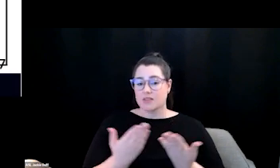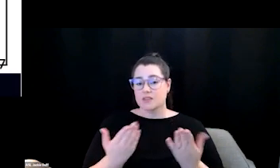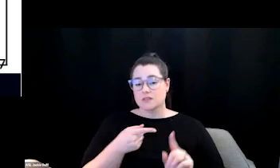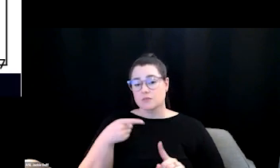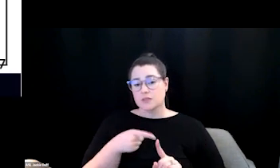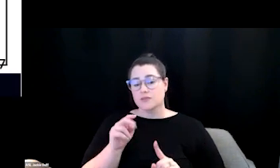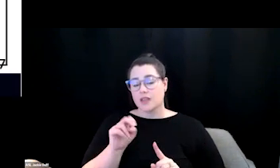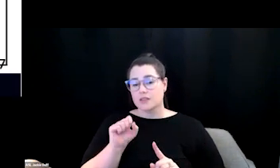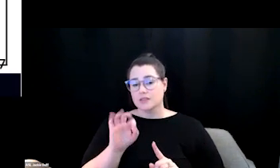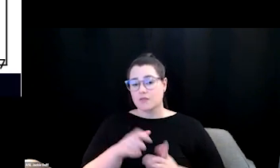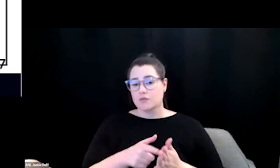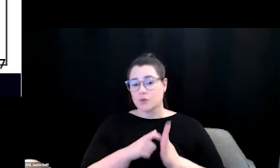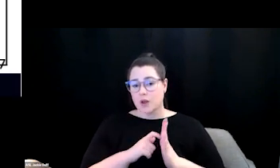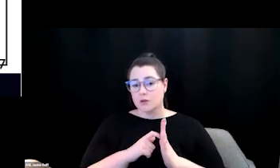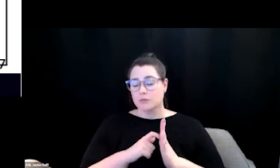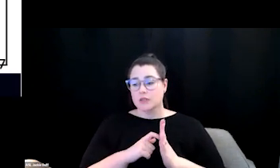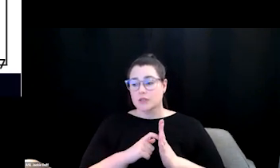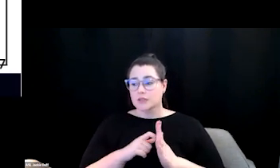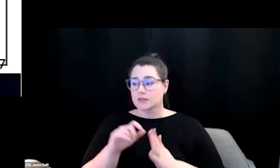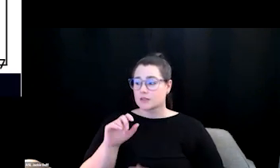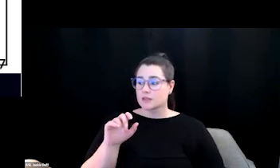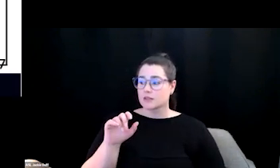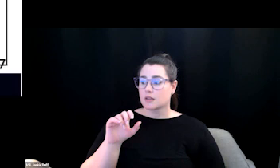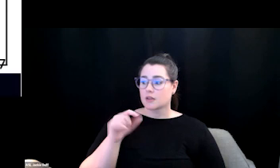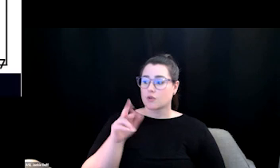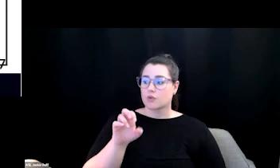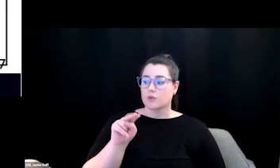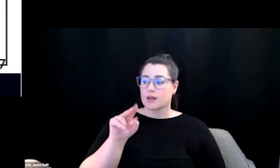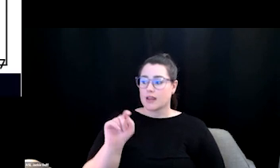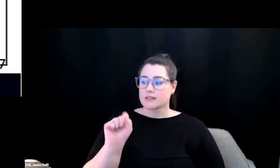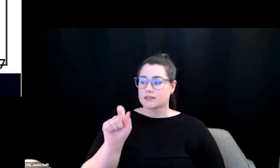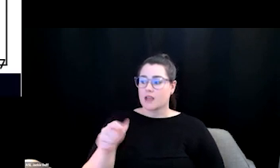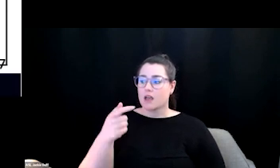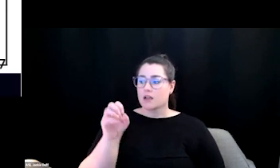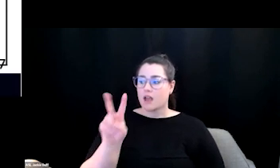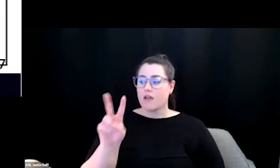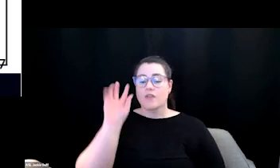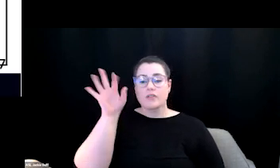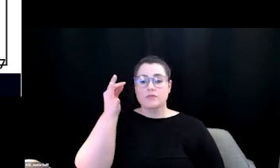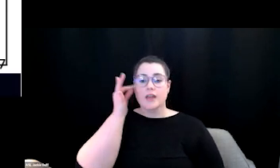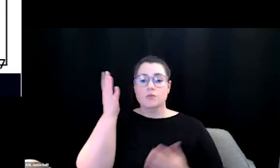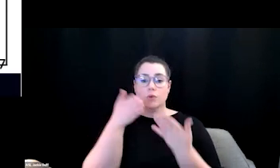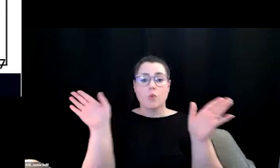Grants.gov is a website that is a federal-wide website that accepts proposals for all organizations.